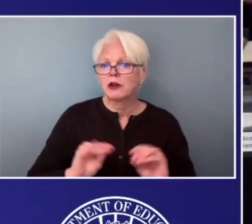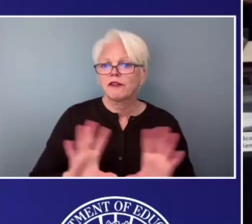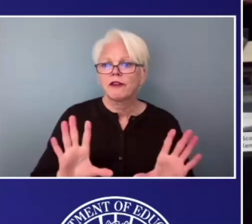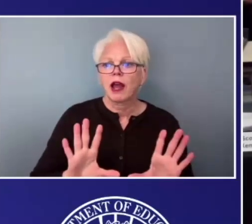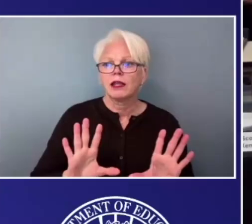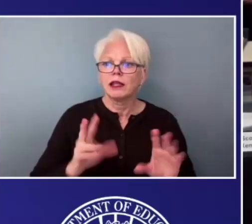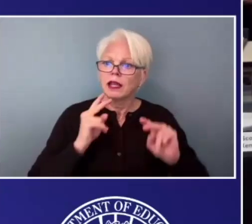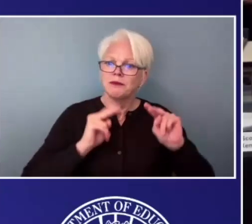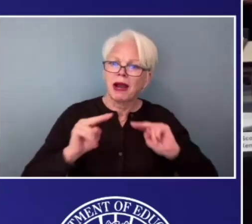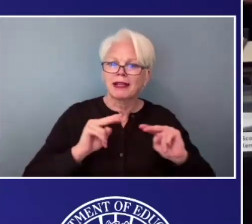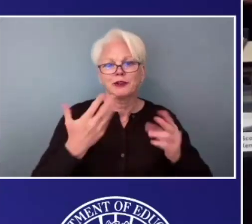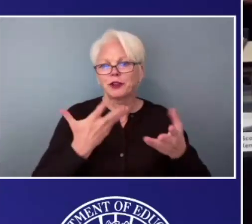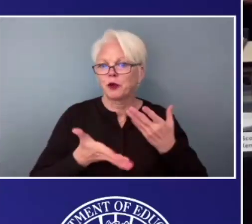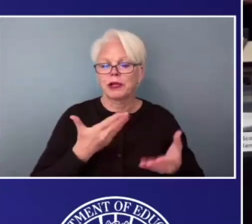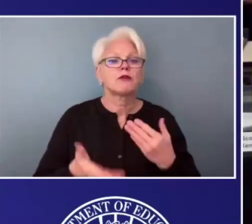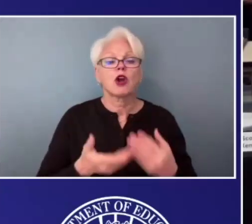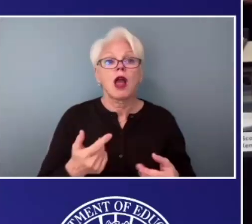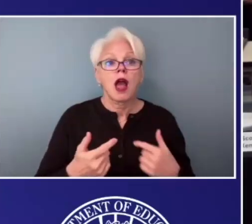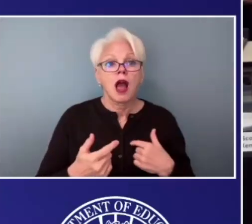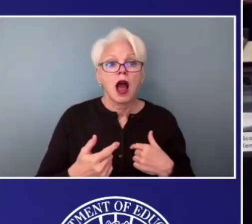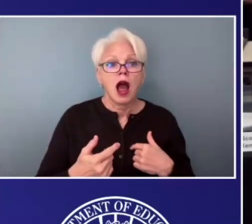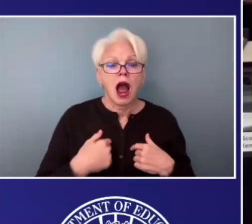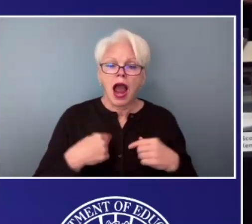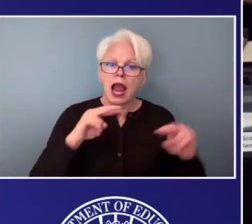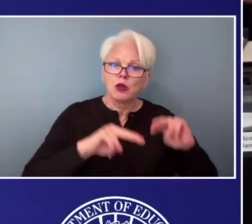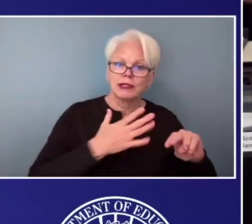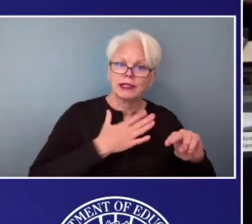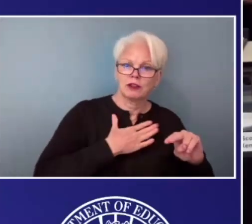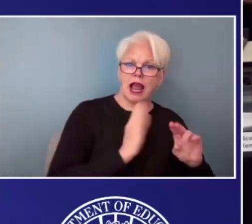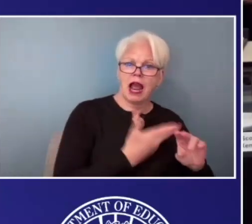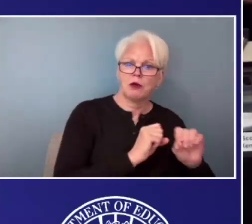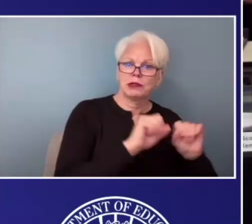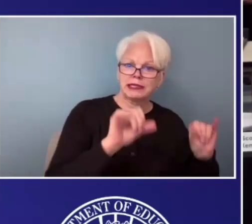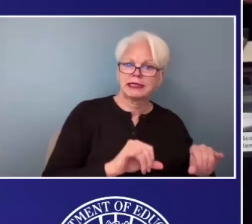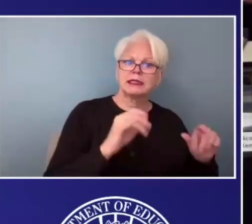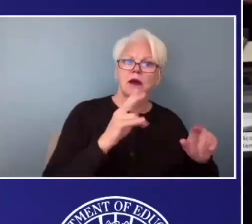whatever. So I, I did delve into our system, and I was looking at the institutions, and I was only able to look